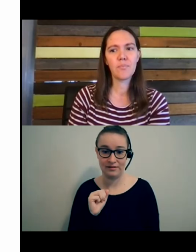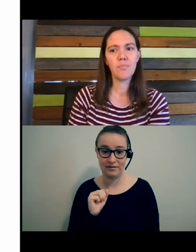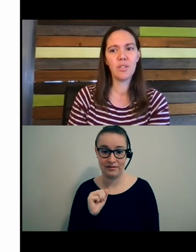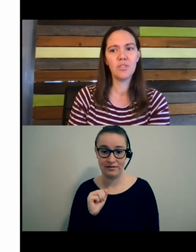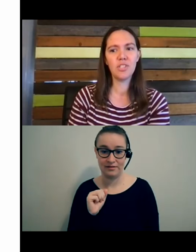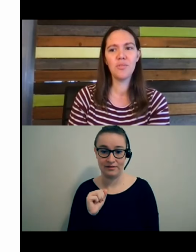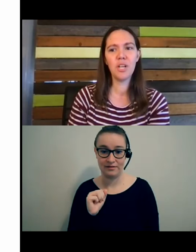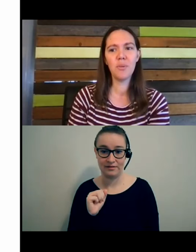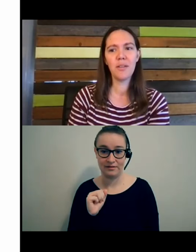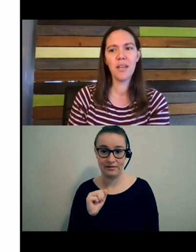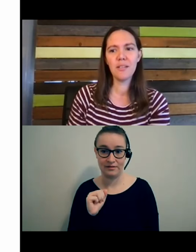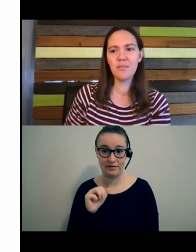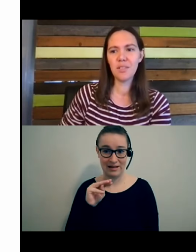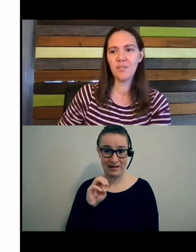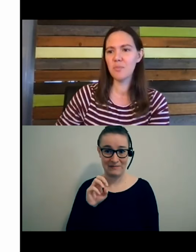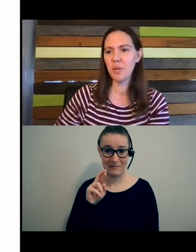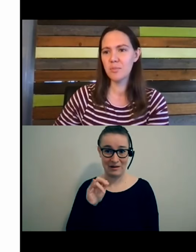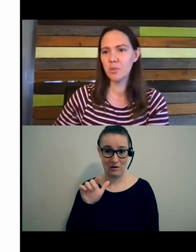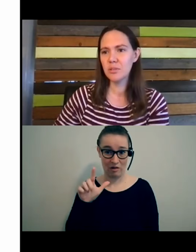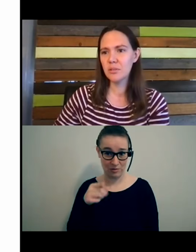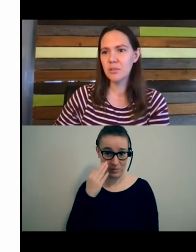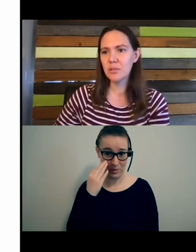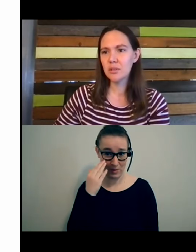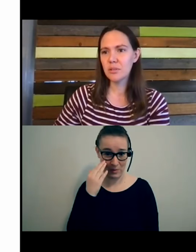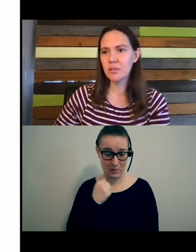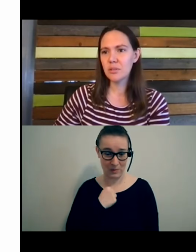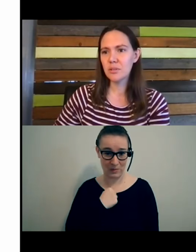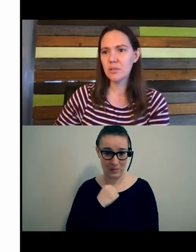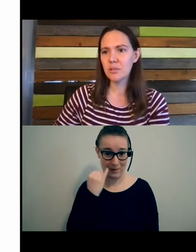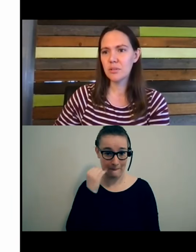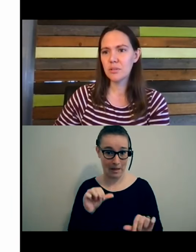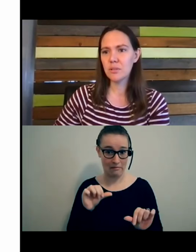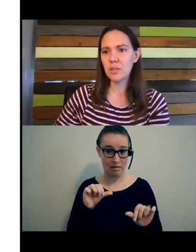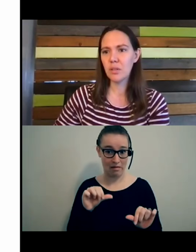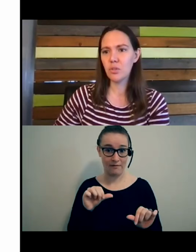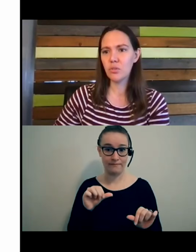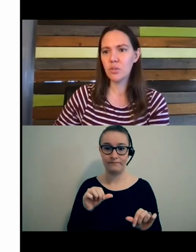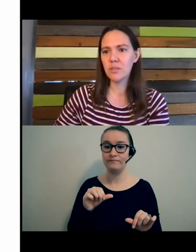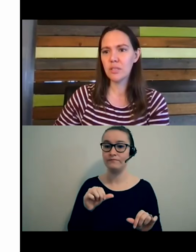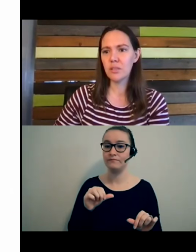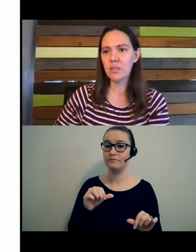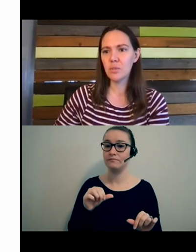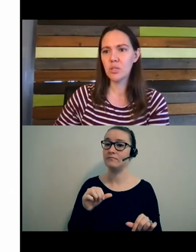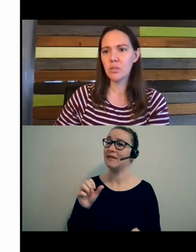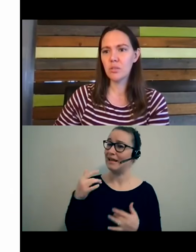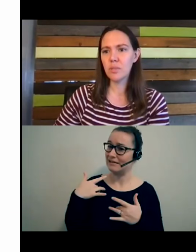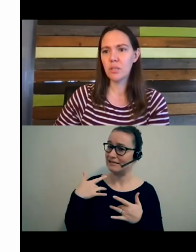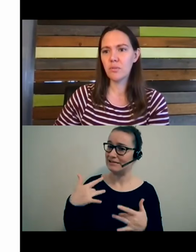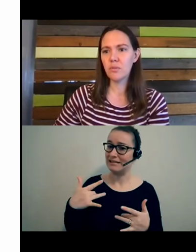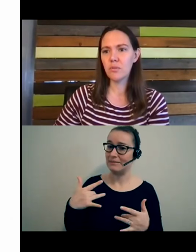Meryl, do you know about that? If that's possible? Usually the captioner might have a link,